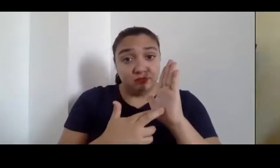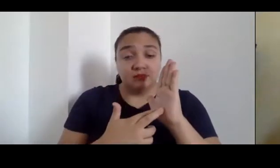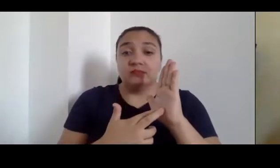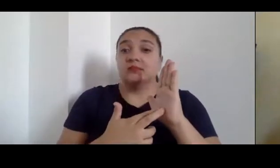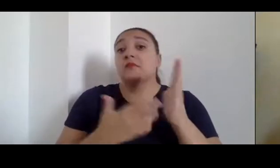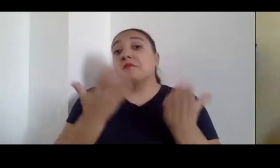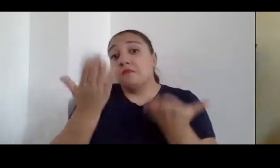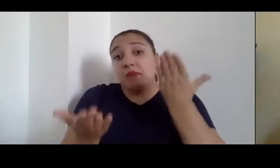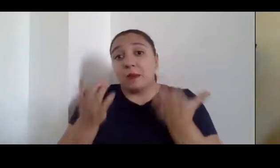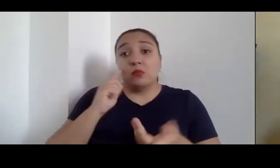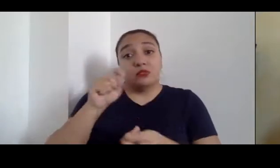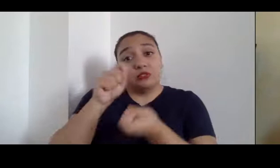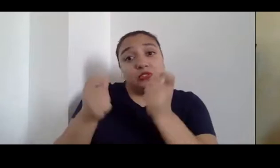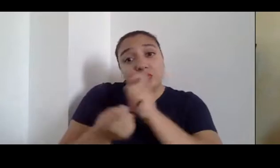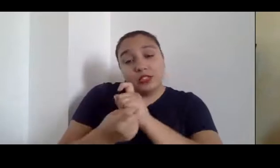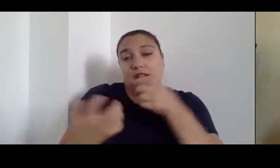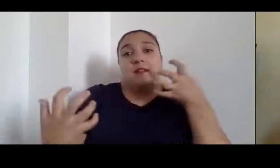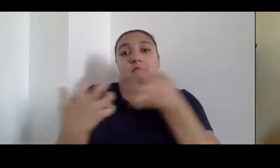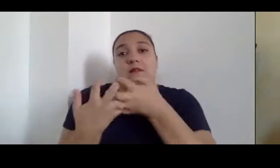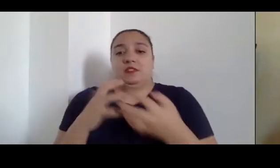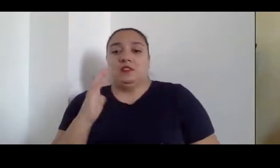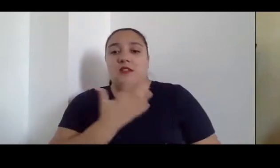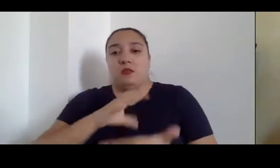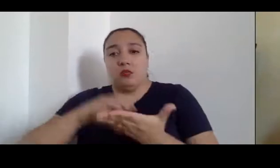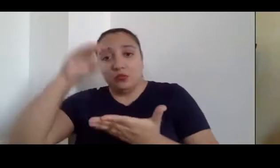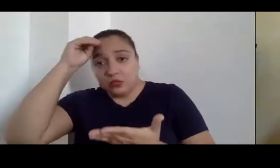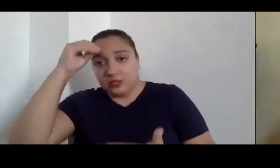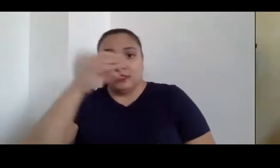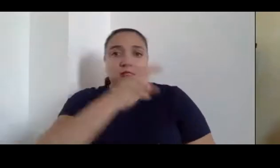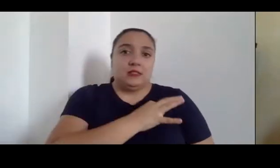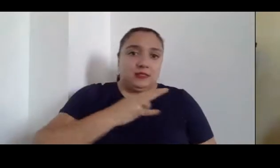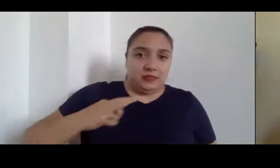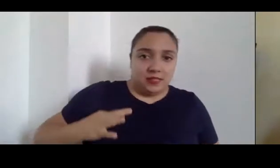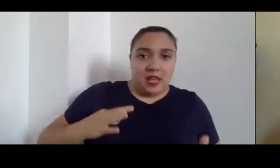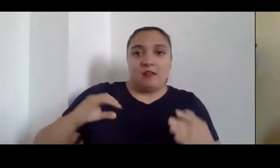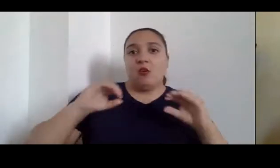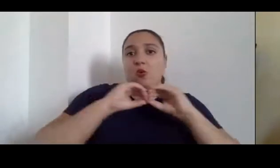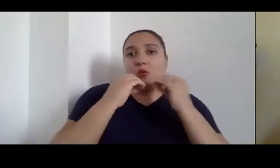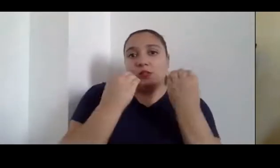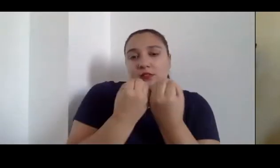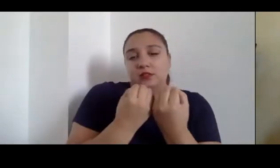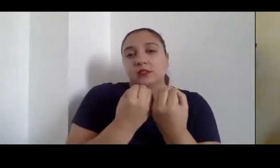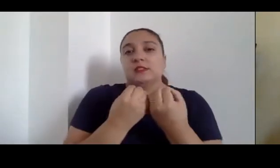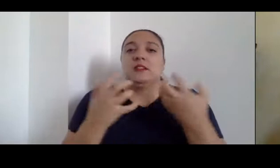as a staff, organization, and in relationship to you, its participants and beneficiaries.